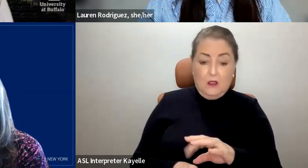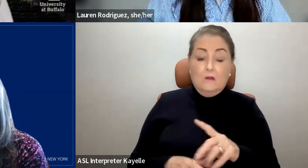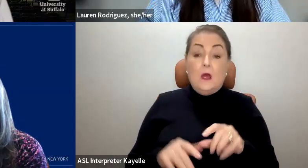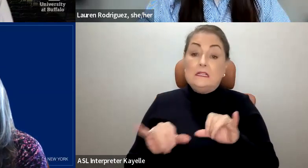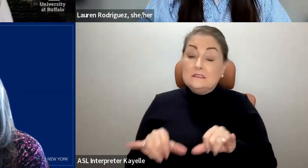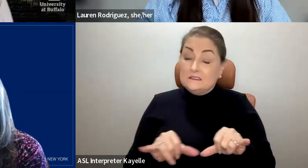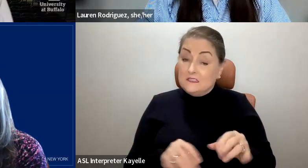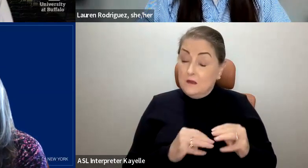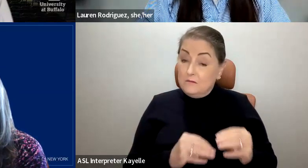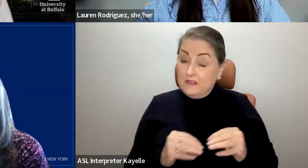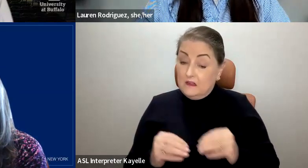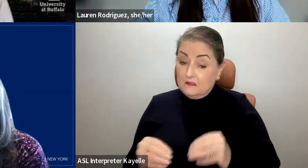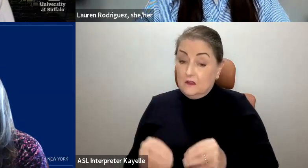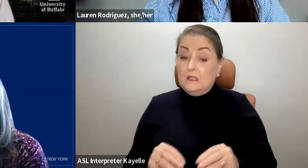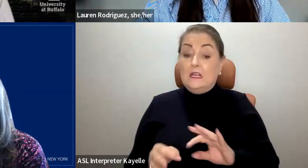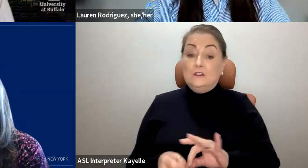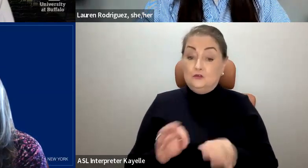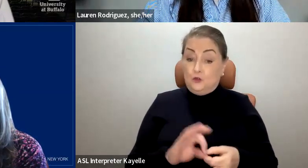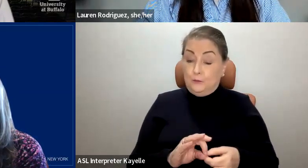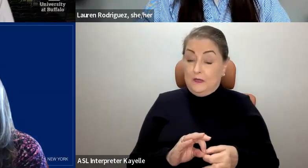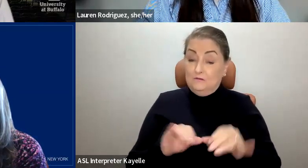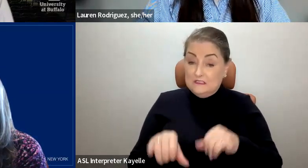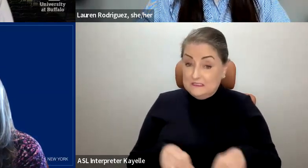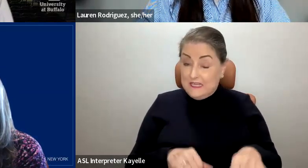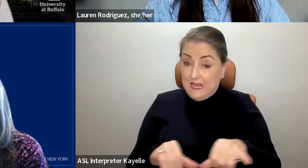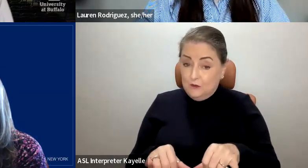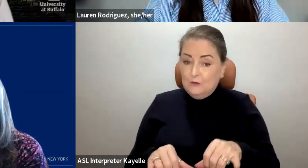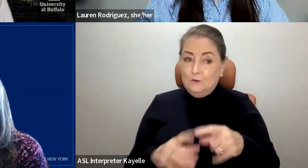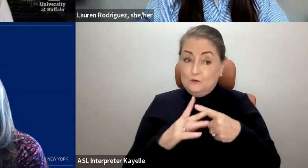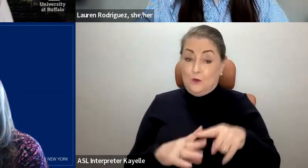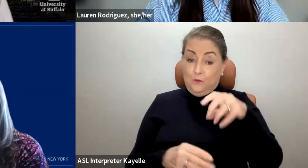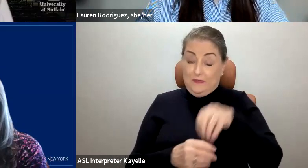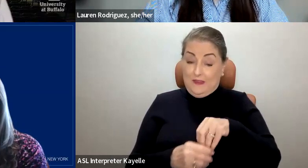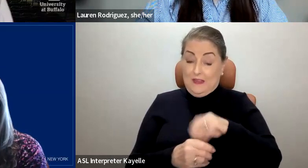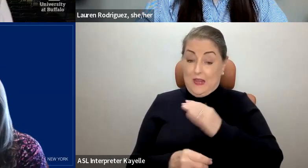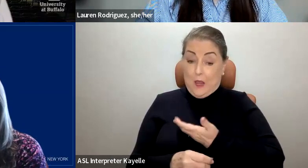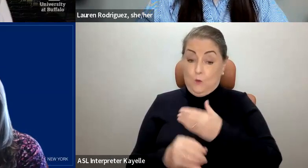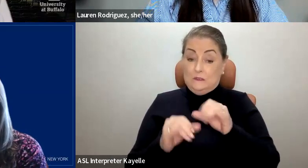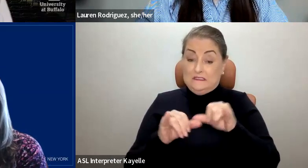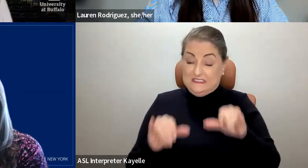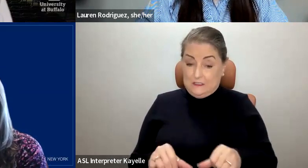interpretation of standard. We're starting within the SUNY system, we do have some people, especially on our at our